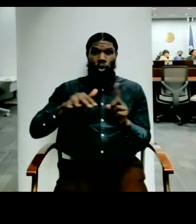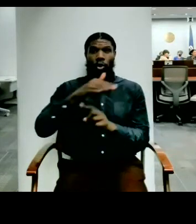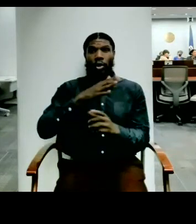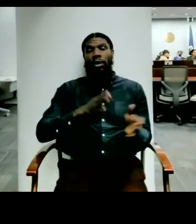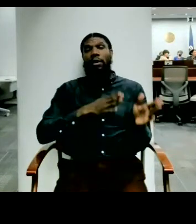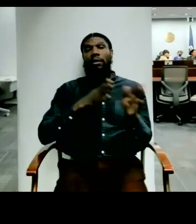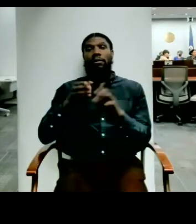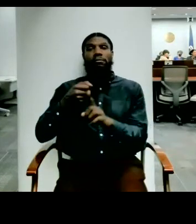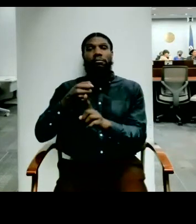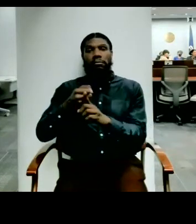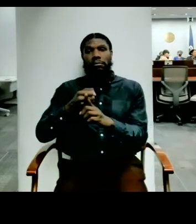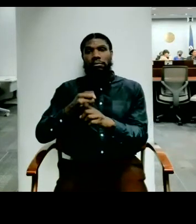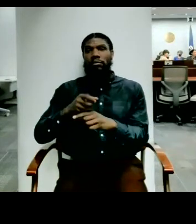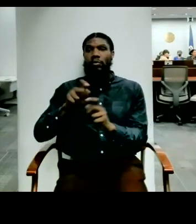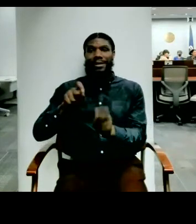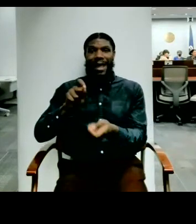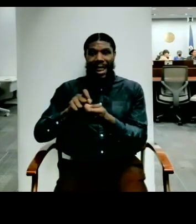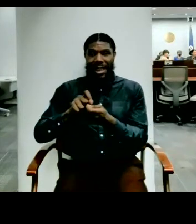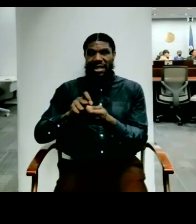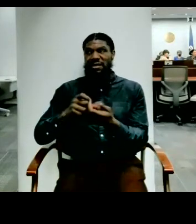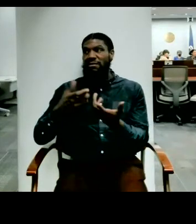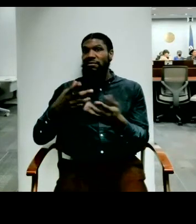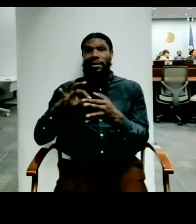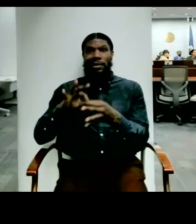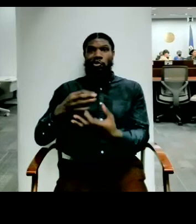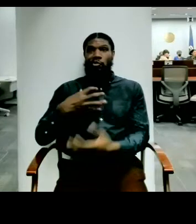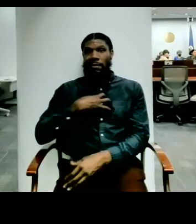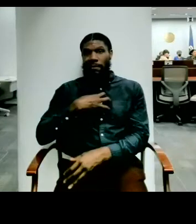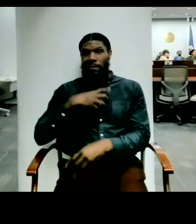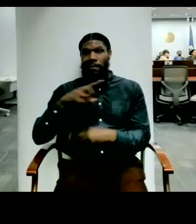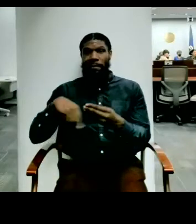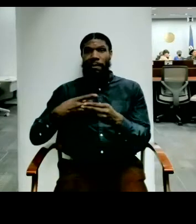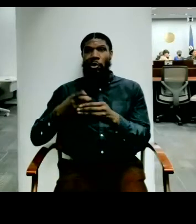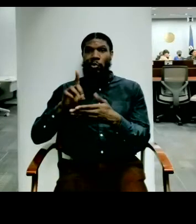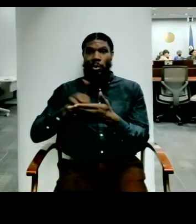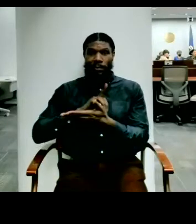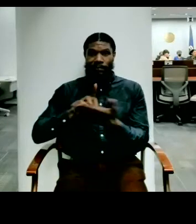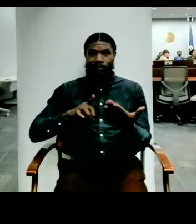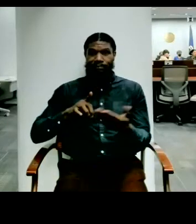whether it is about discrimination or anything else. You are not fired, just no work.